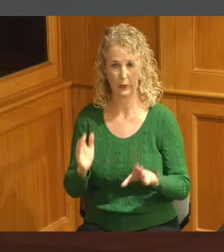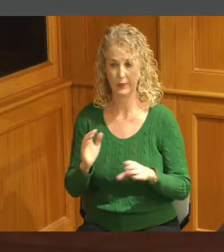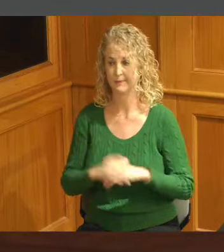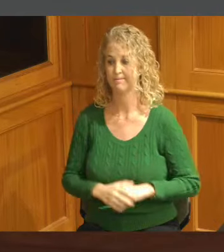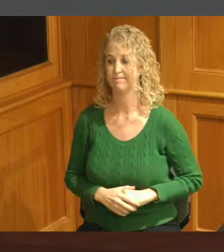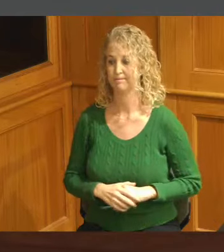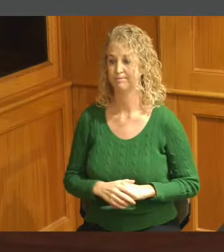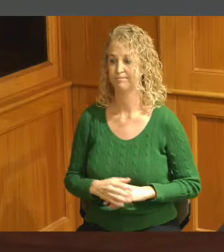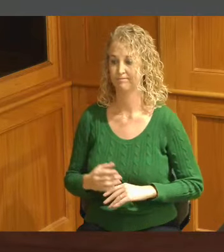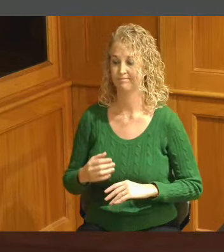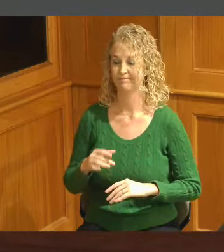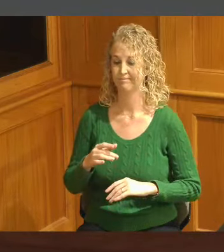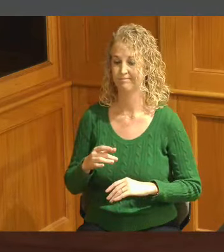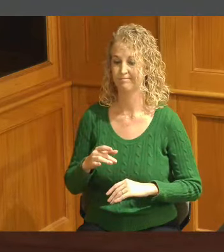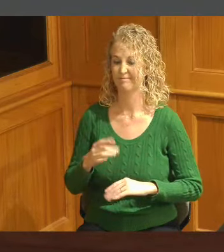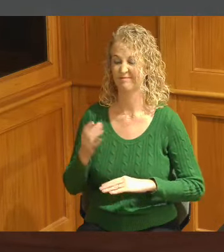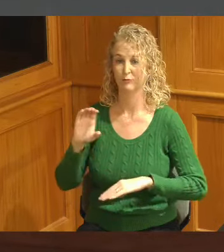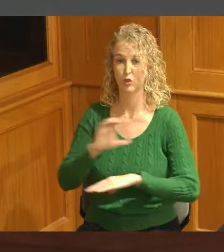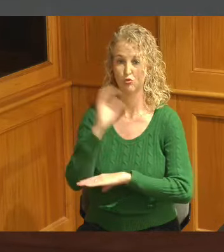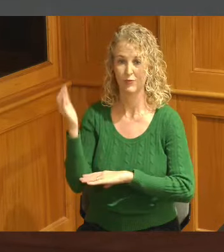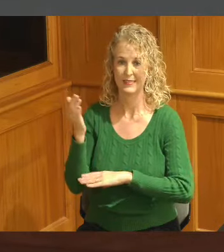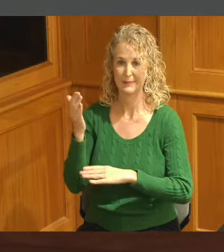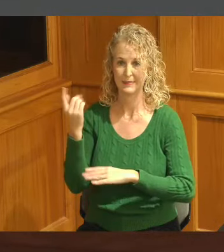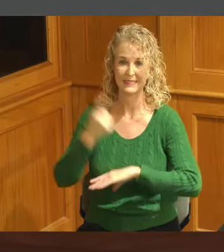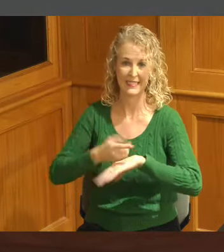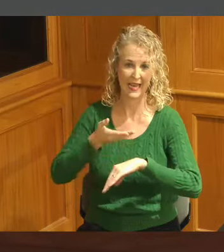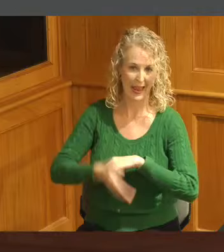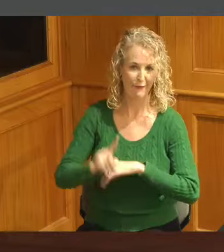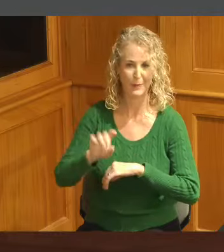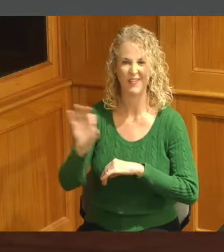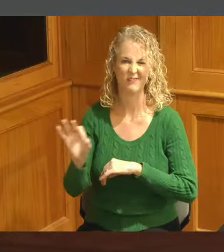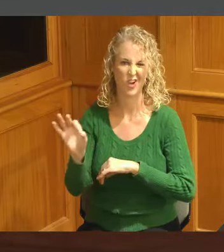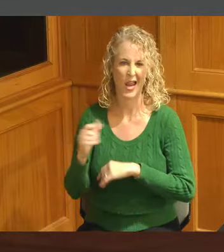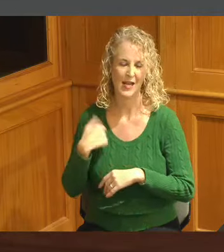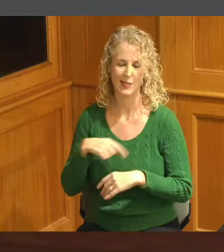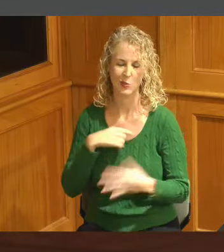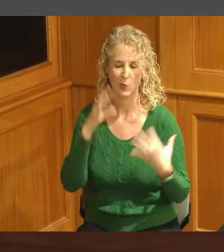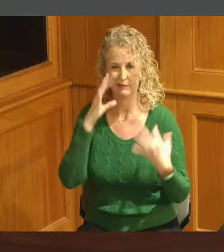that's the day right after Christmas obviously but falls on a Friday. So the that would make